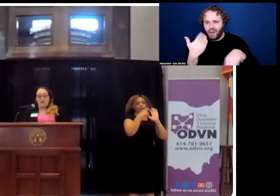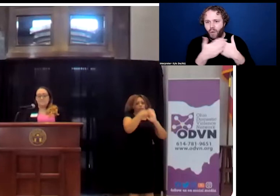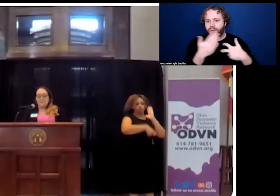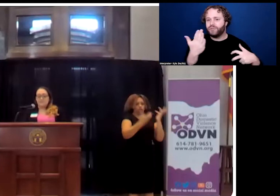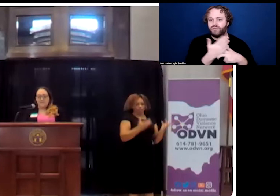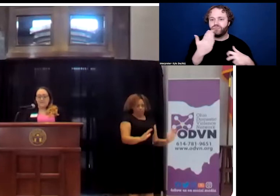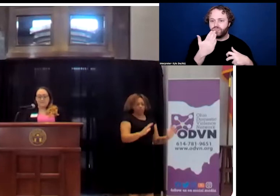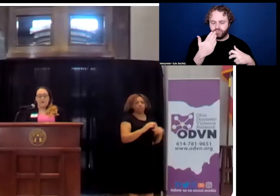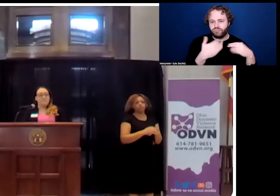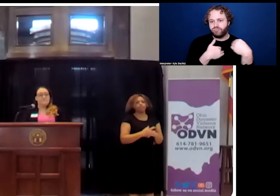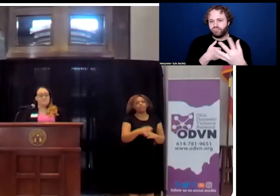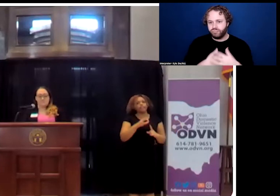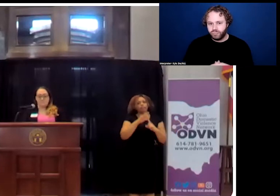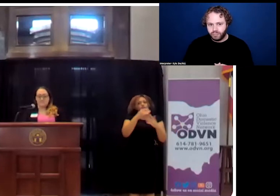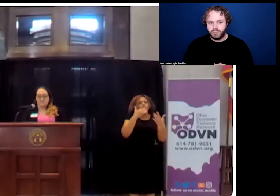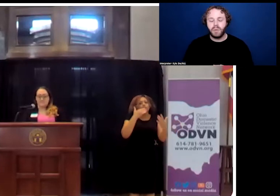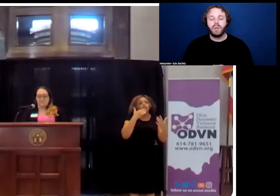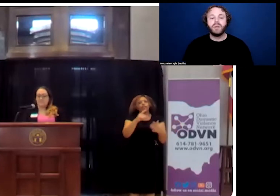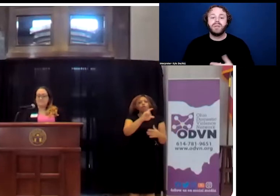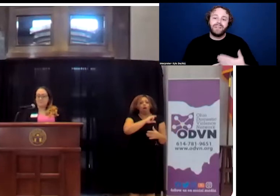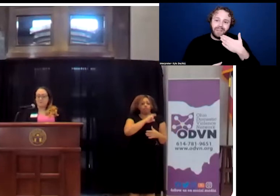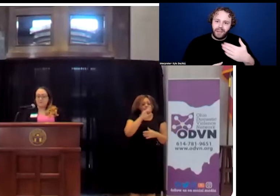A special thank you to officers from Bexley City Police Department,